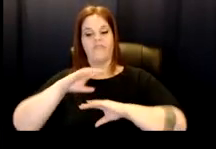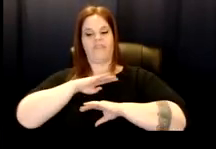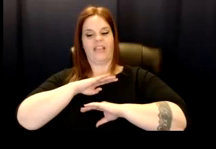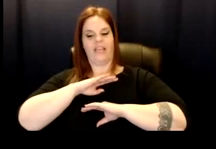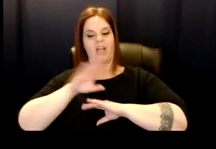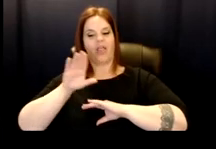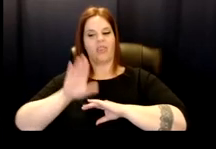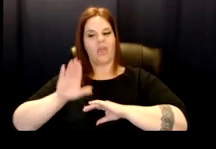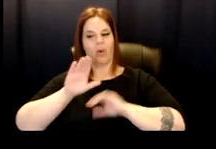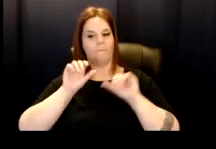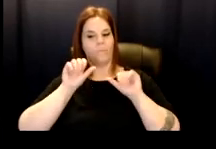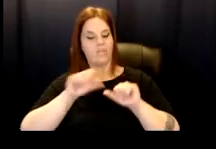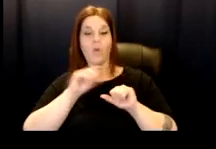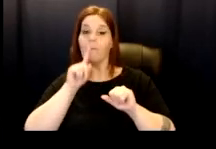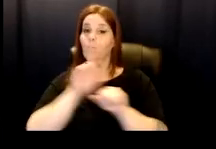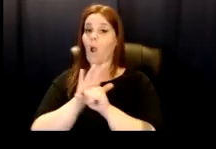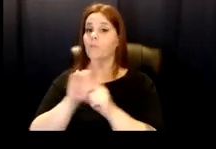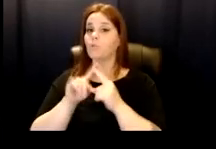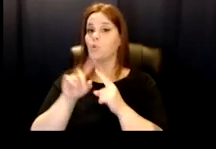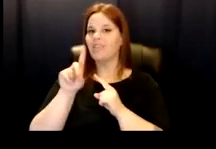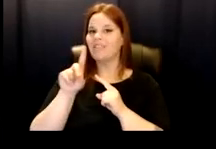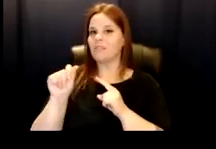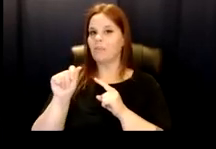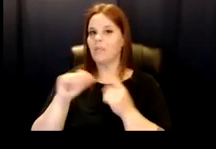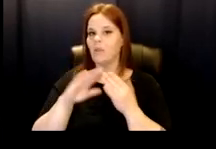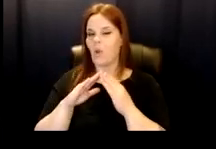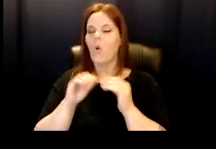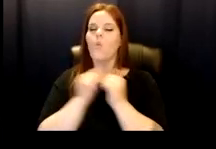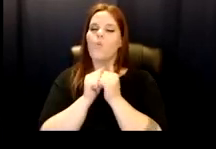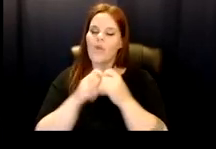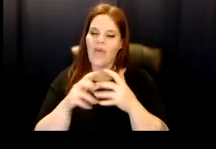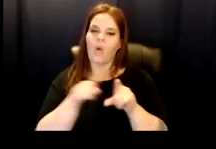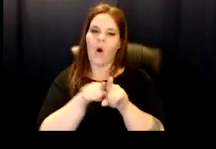community without causing harm or creating further barriers.